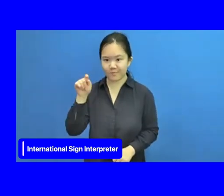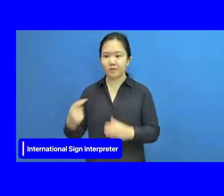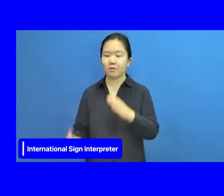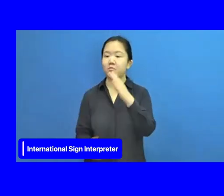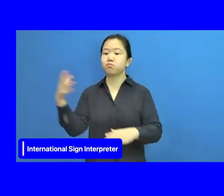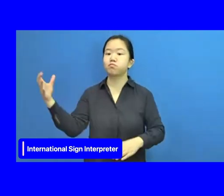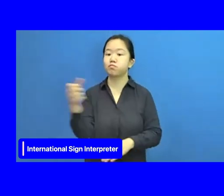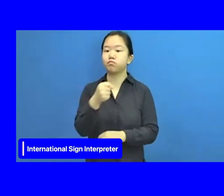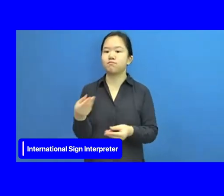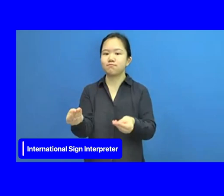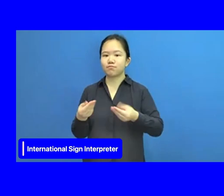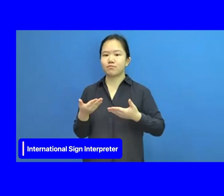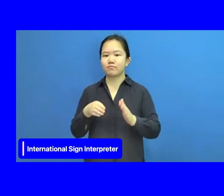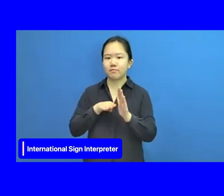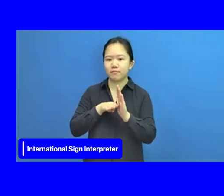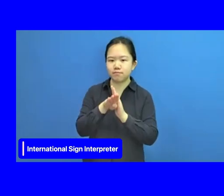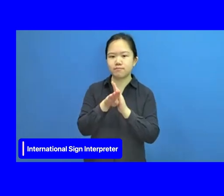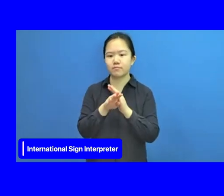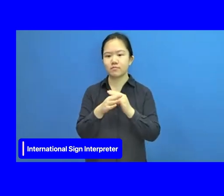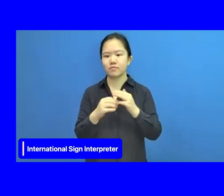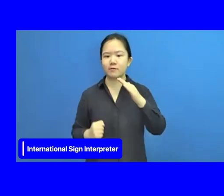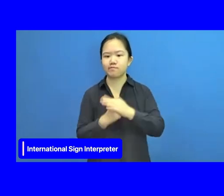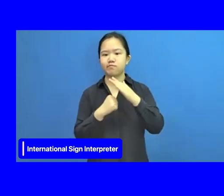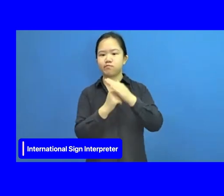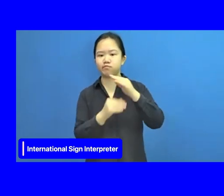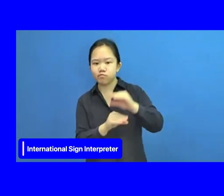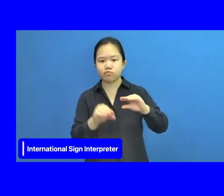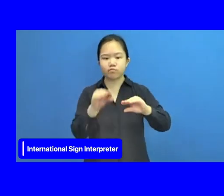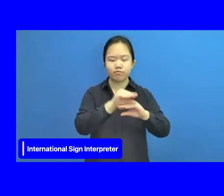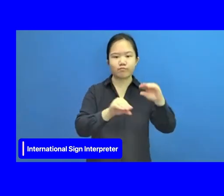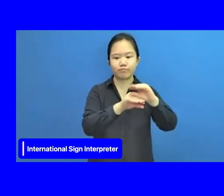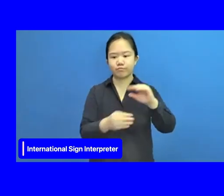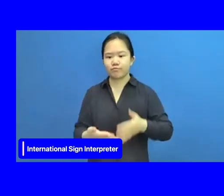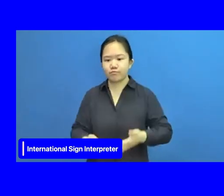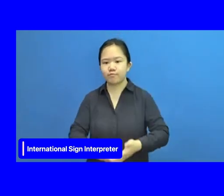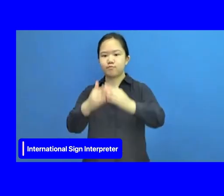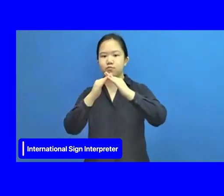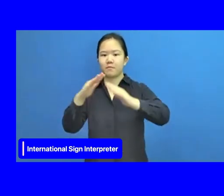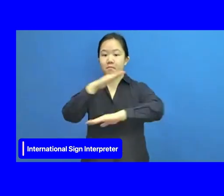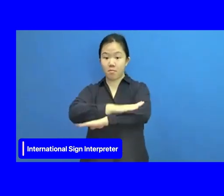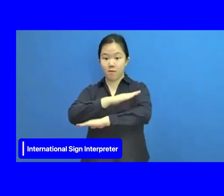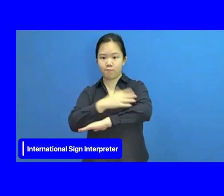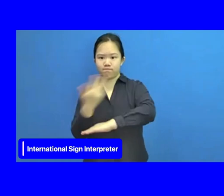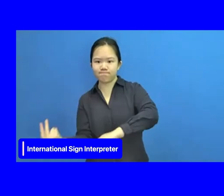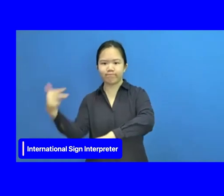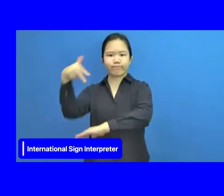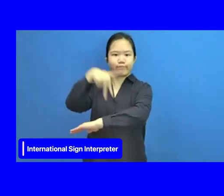sorry, and to give support where artistic ideas can grow within these connections.